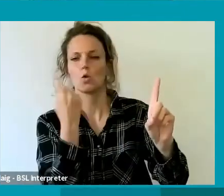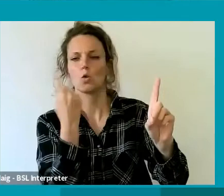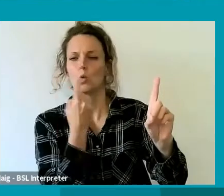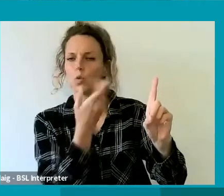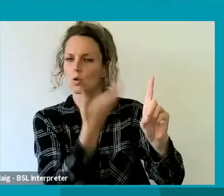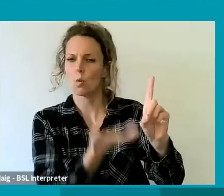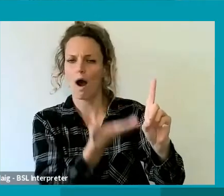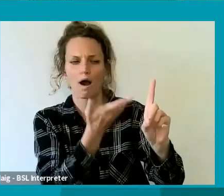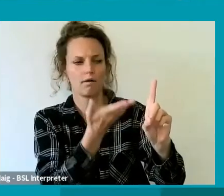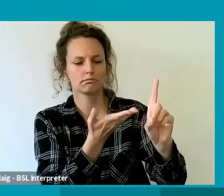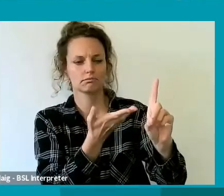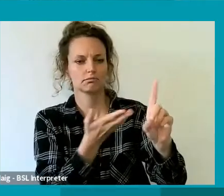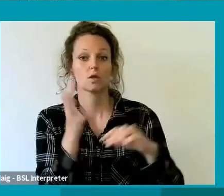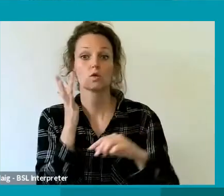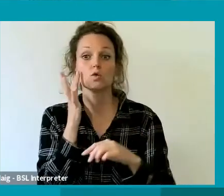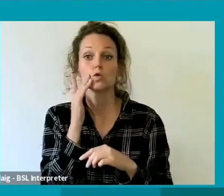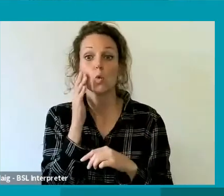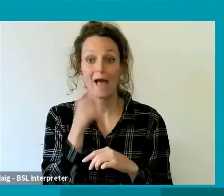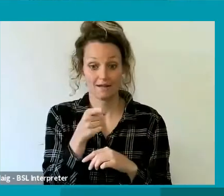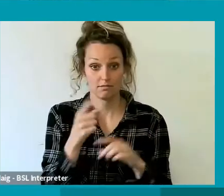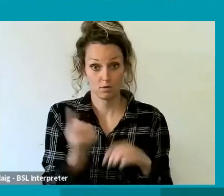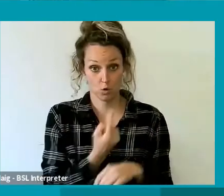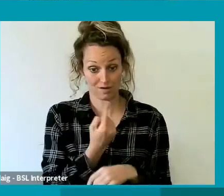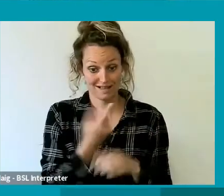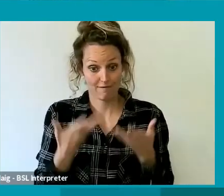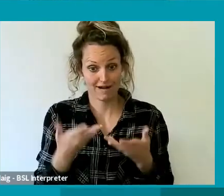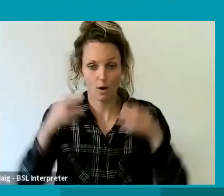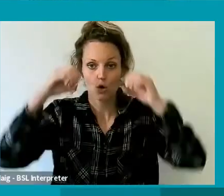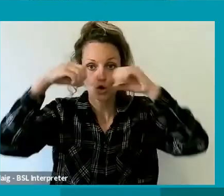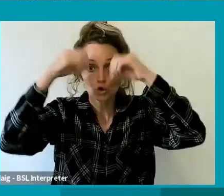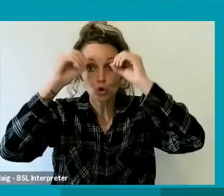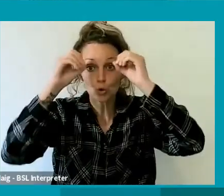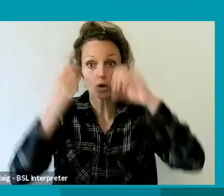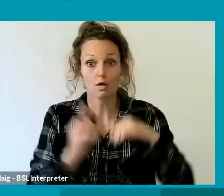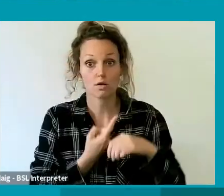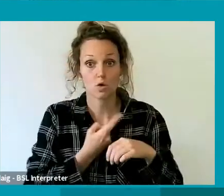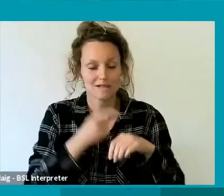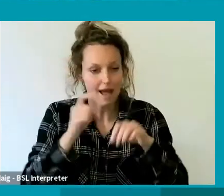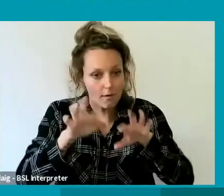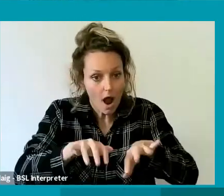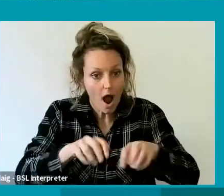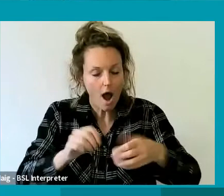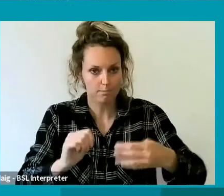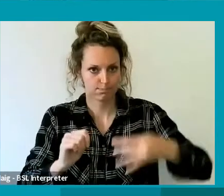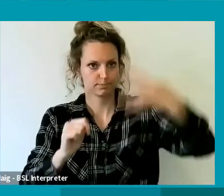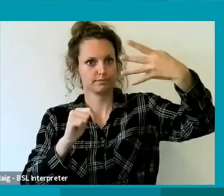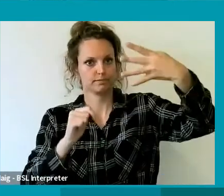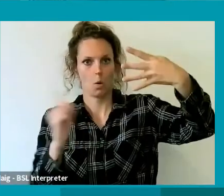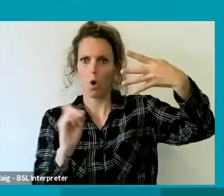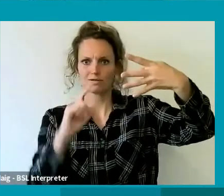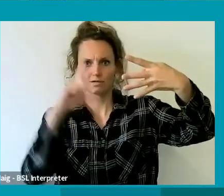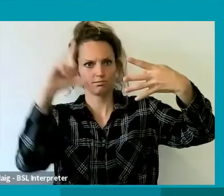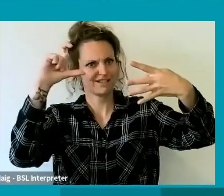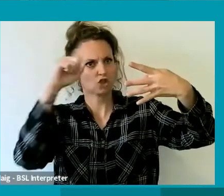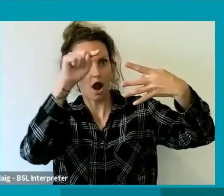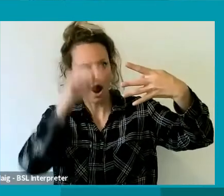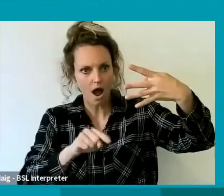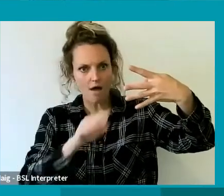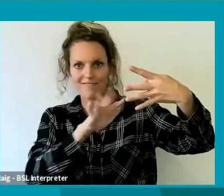what has popped up? Do you like what you see? Do you want your online online reputation